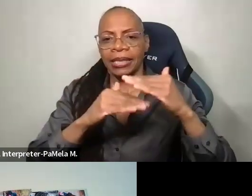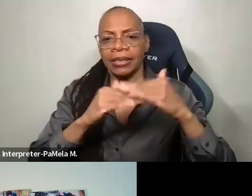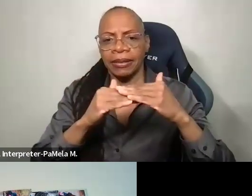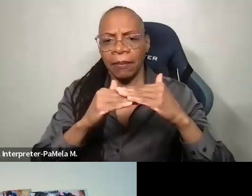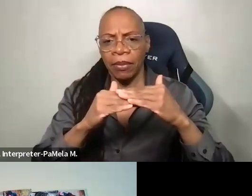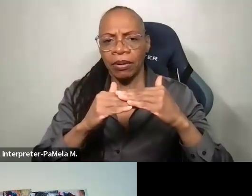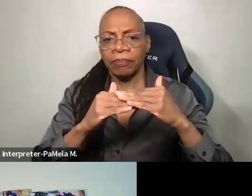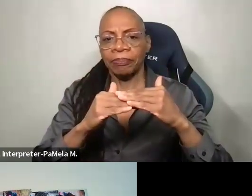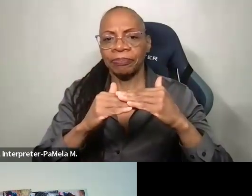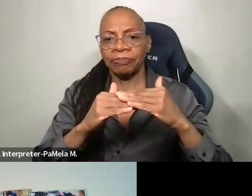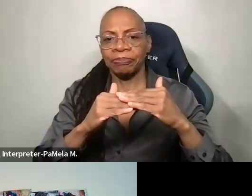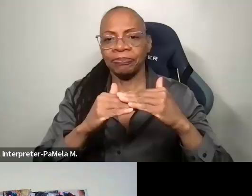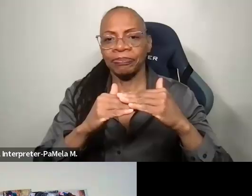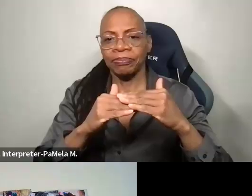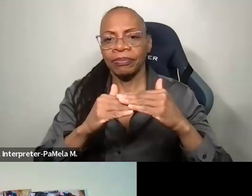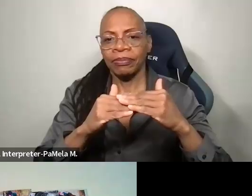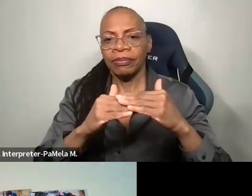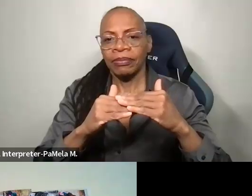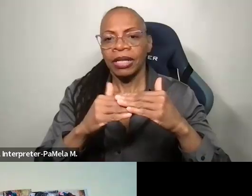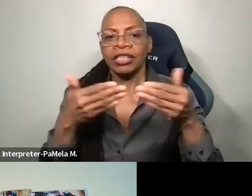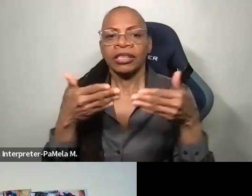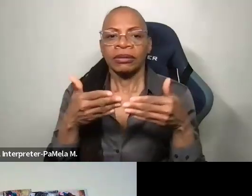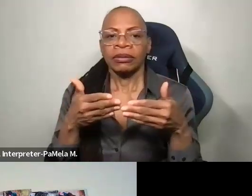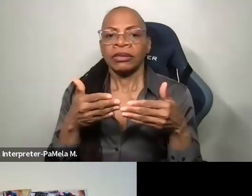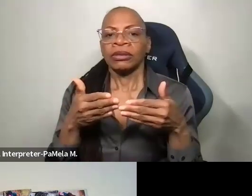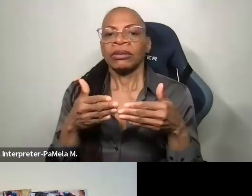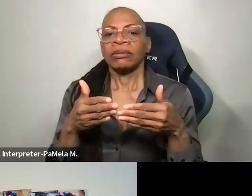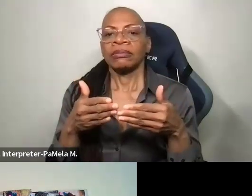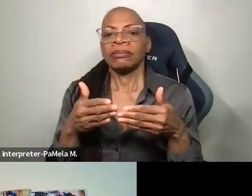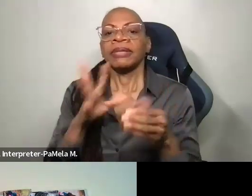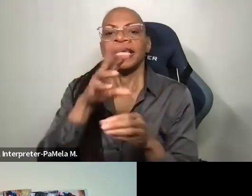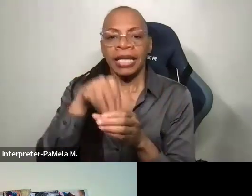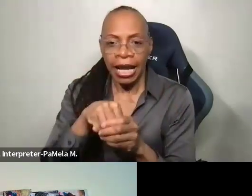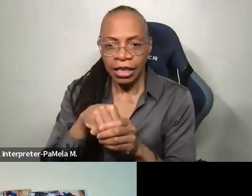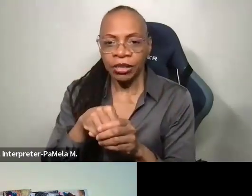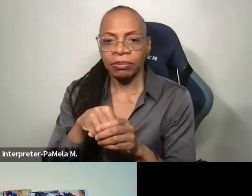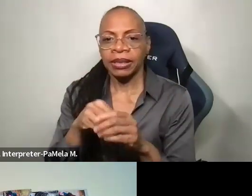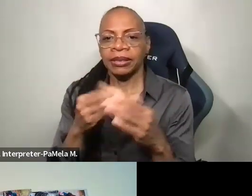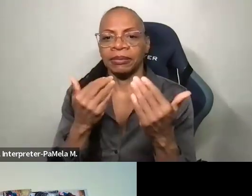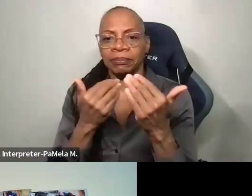I see if this question in here. Should it be exclusive at the organization, program, COC, or state levels?